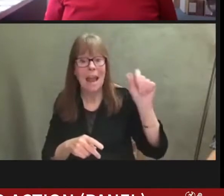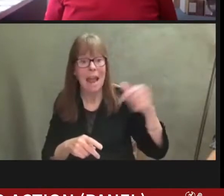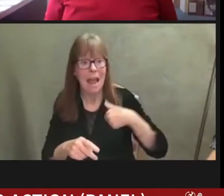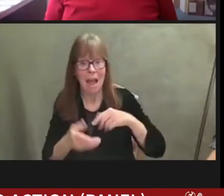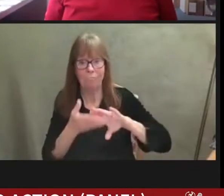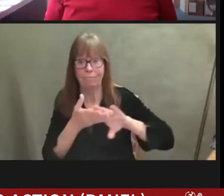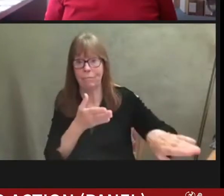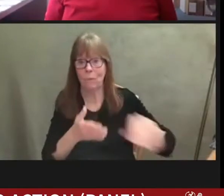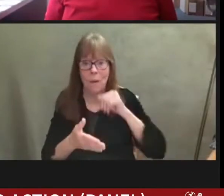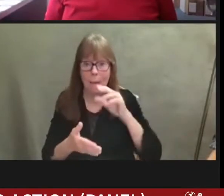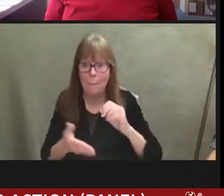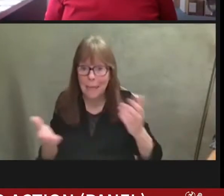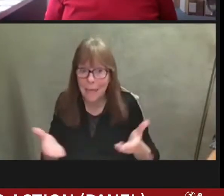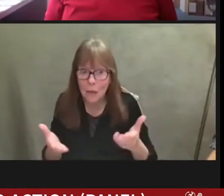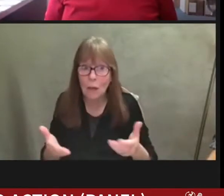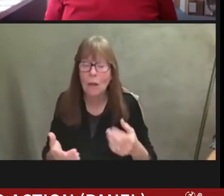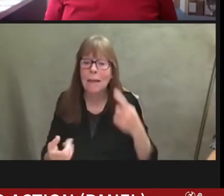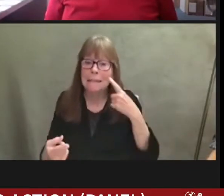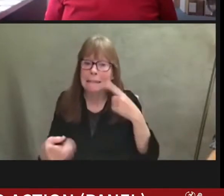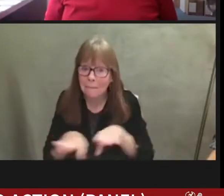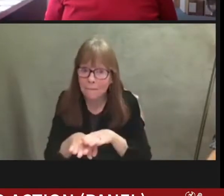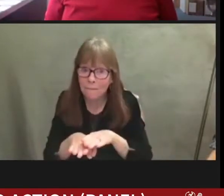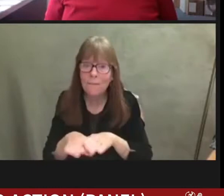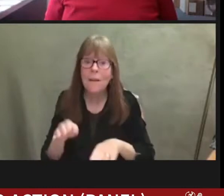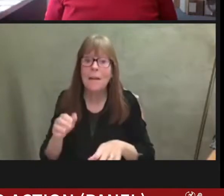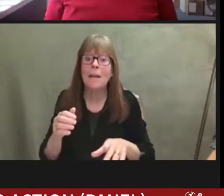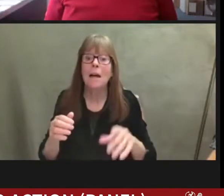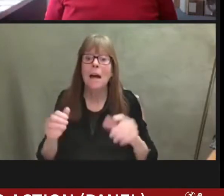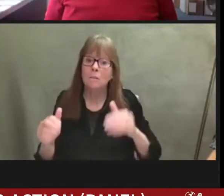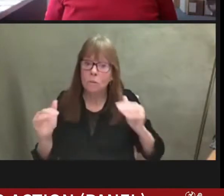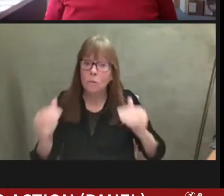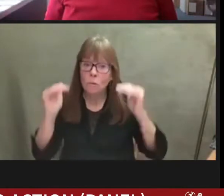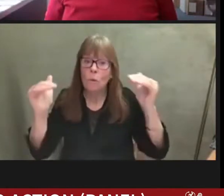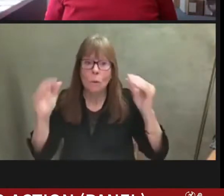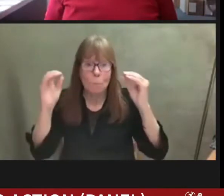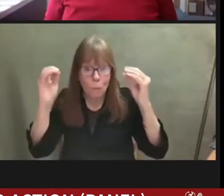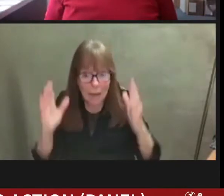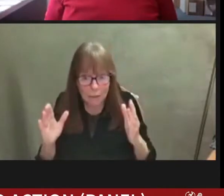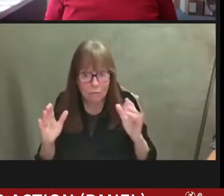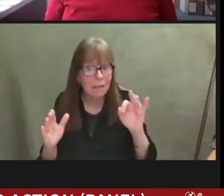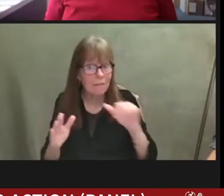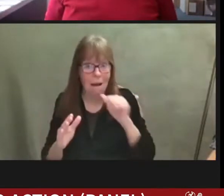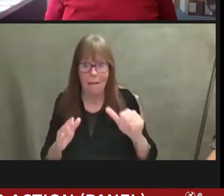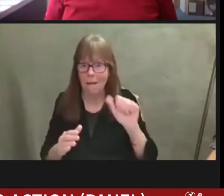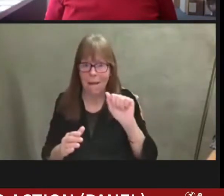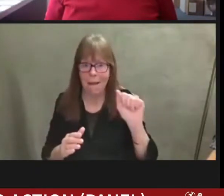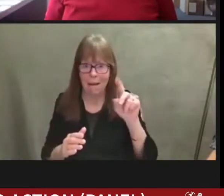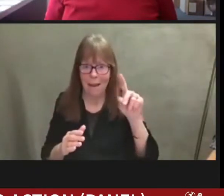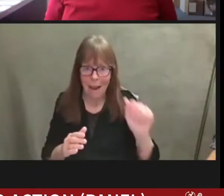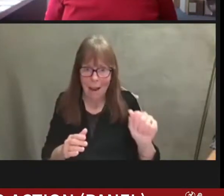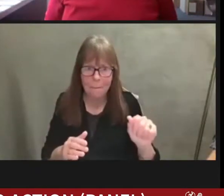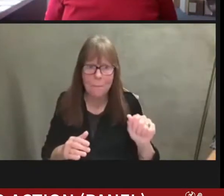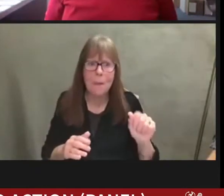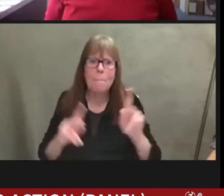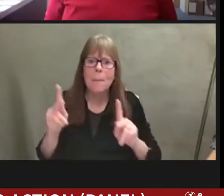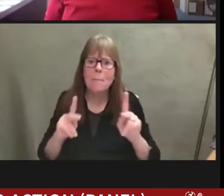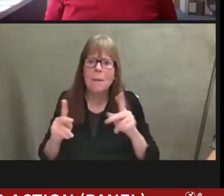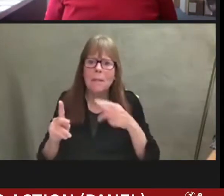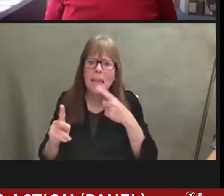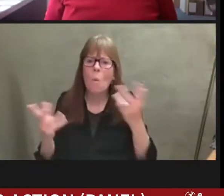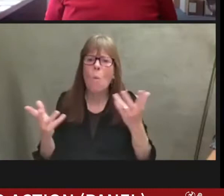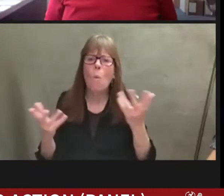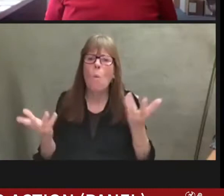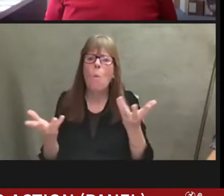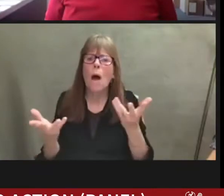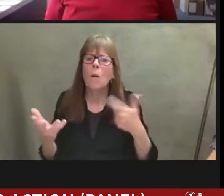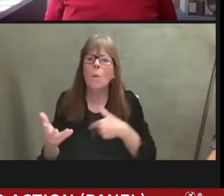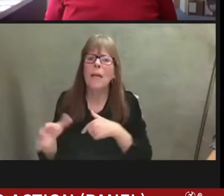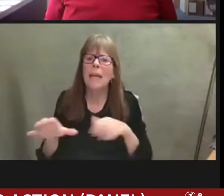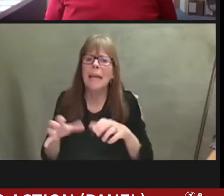I want to hear from everyone here, where are we now, and what’s the work that we’ve